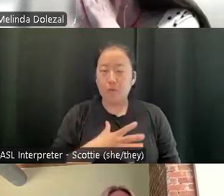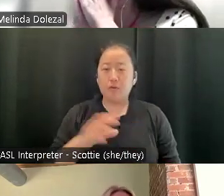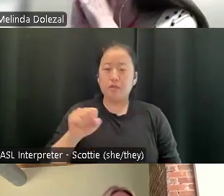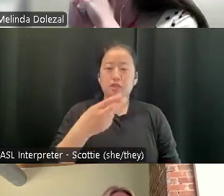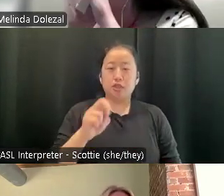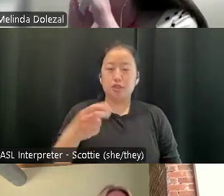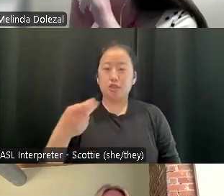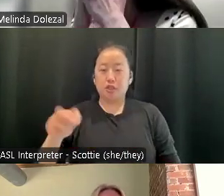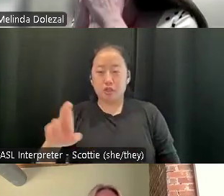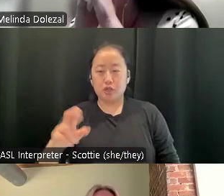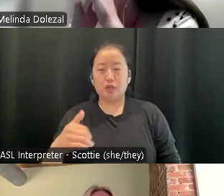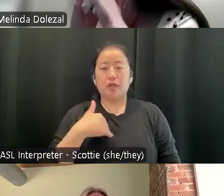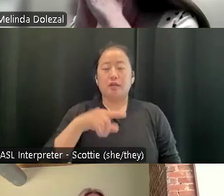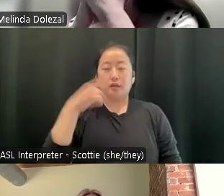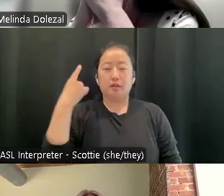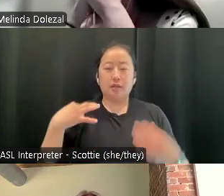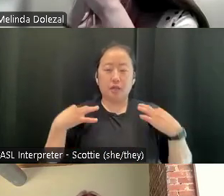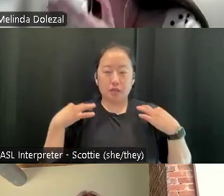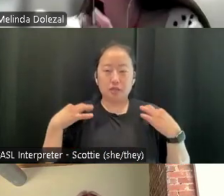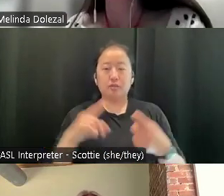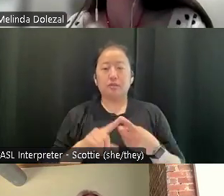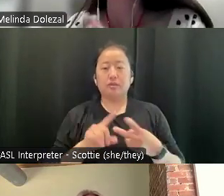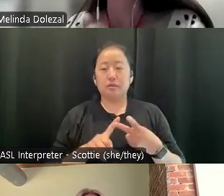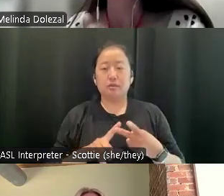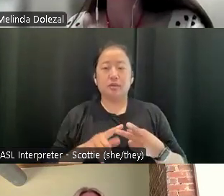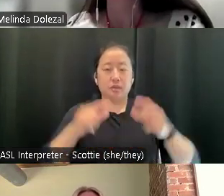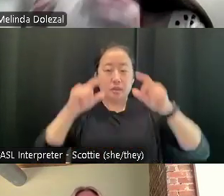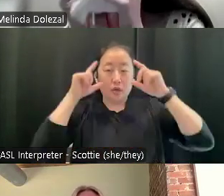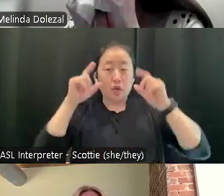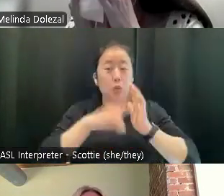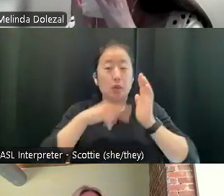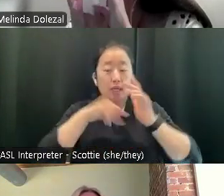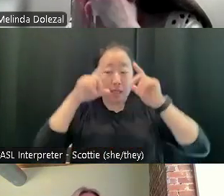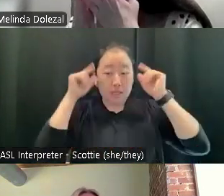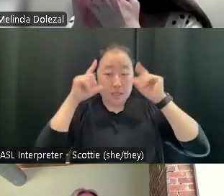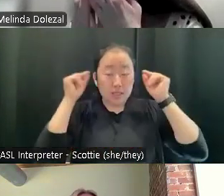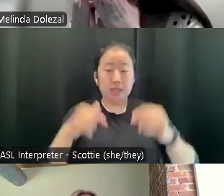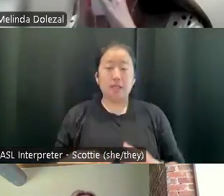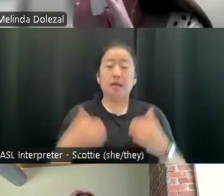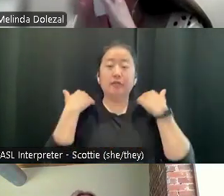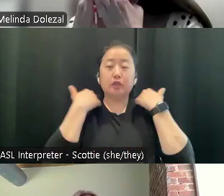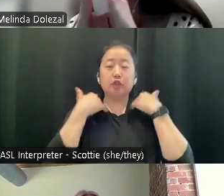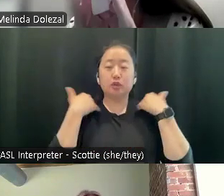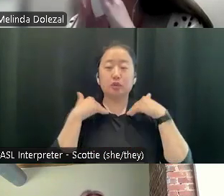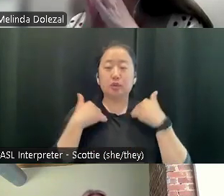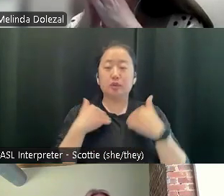I have on a black shirt, a pair of reader glasses and I have shoulder length brown/blondish hair.